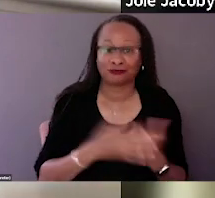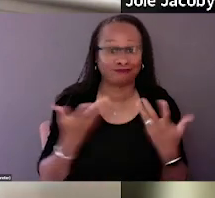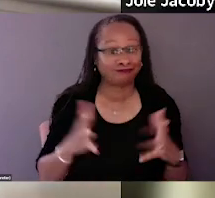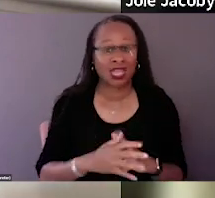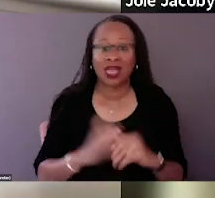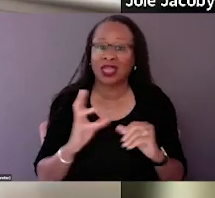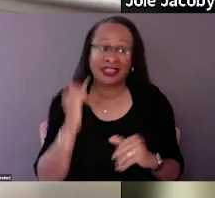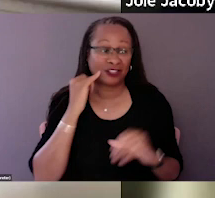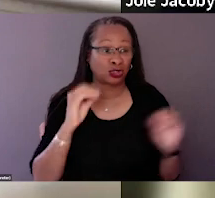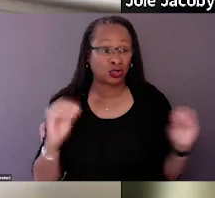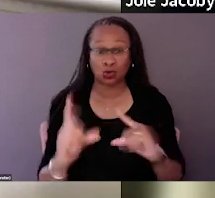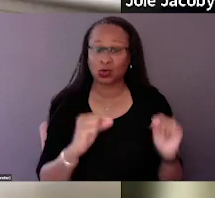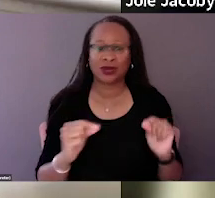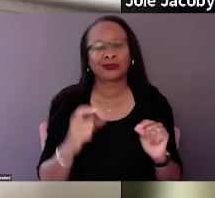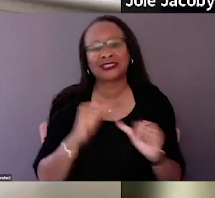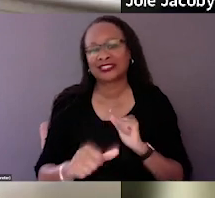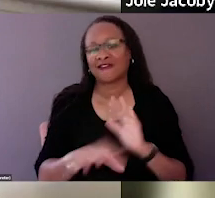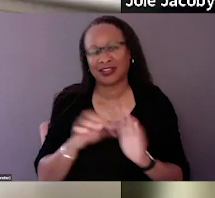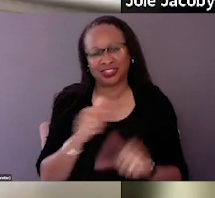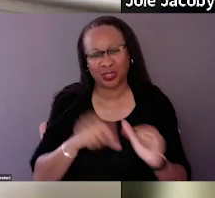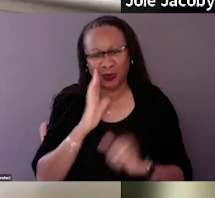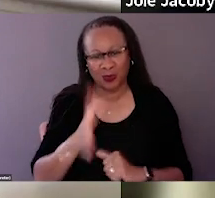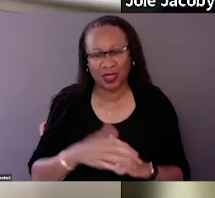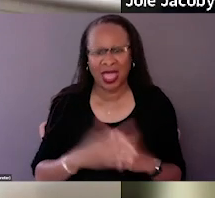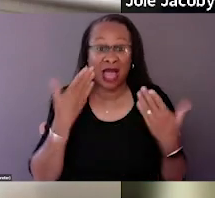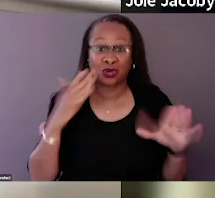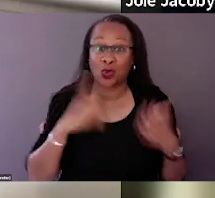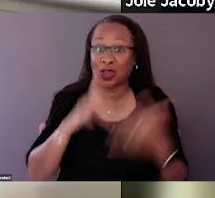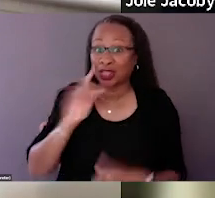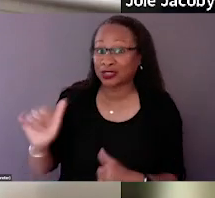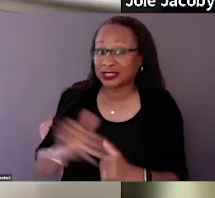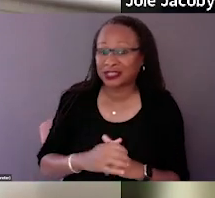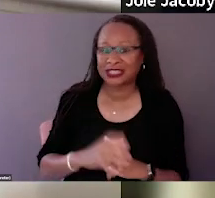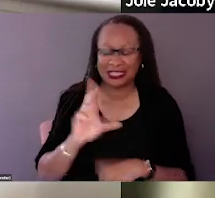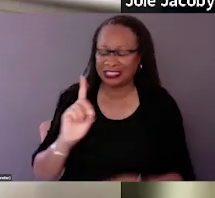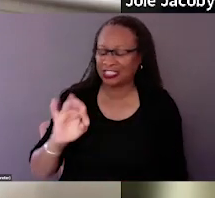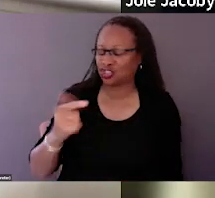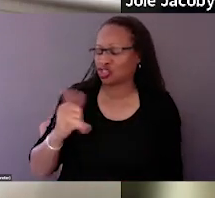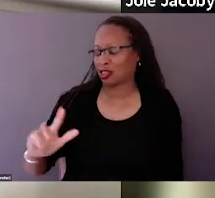we would still find each other, of course. I don't know what that would look like in a digital space necessarily.